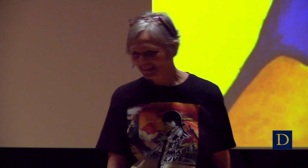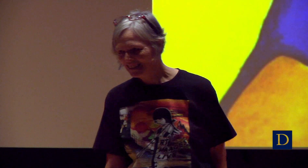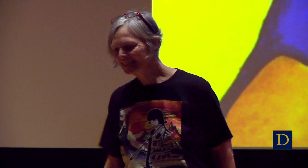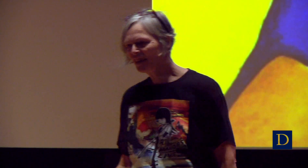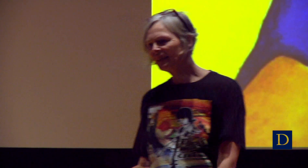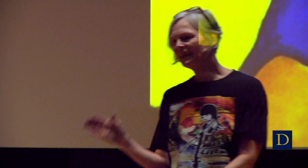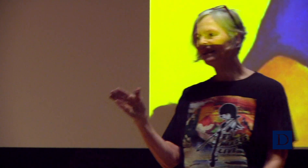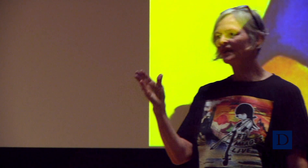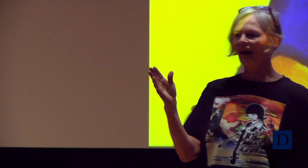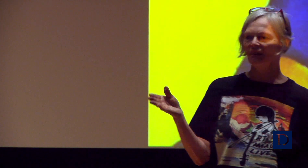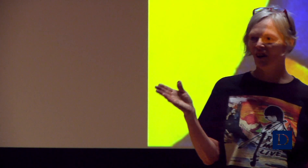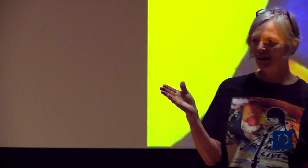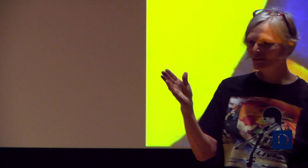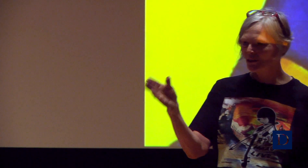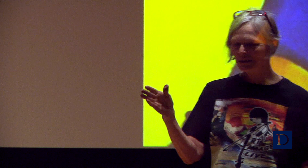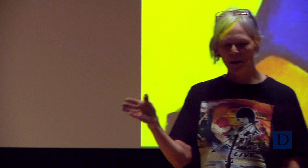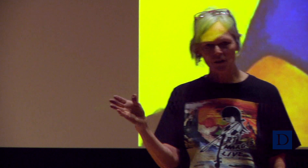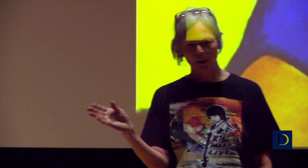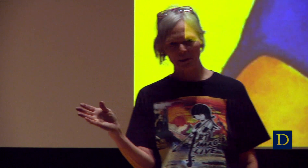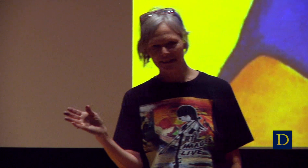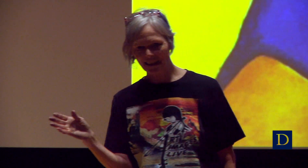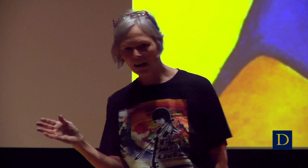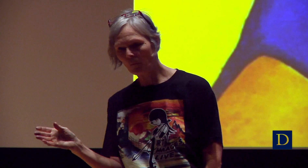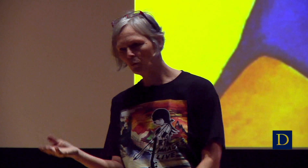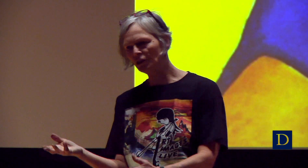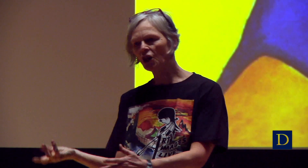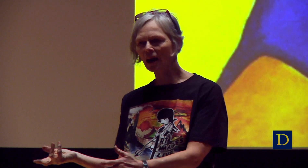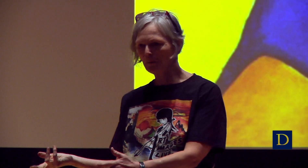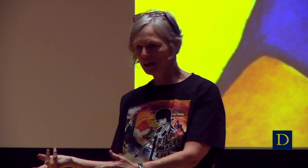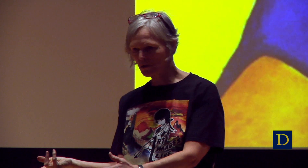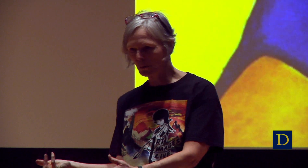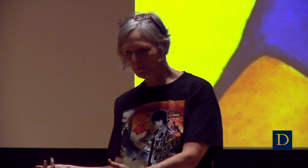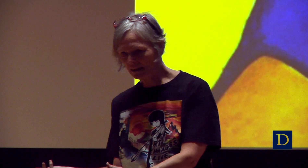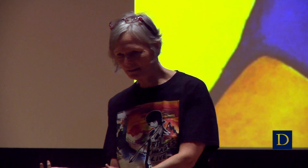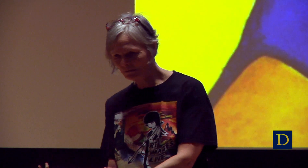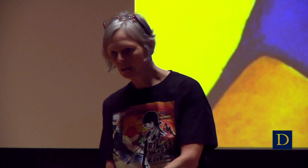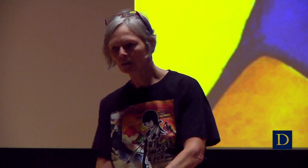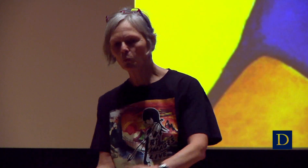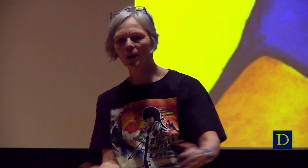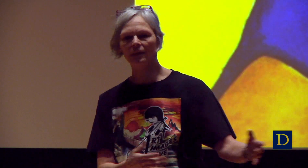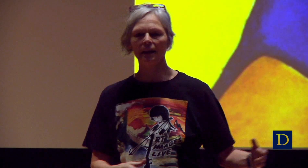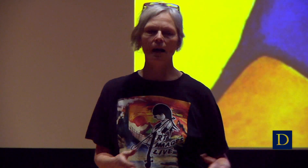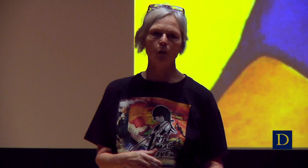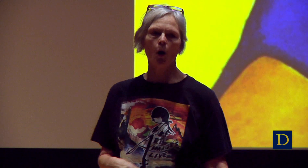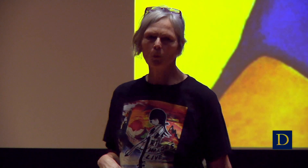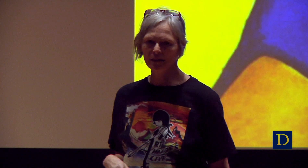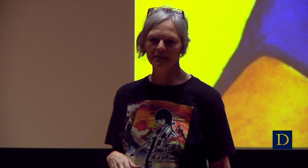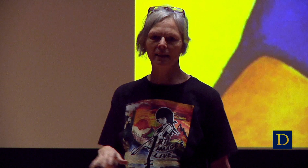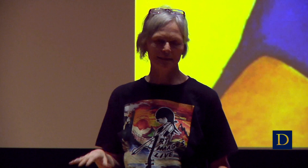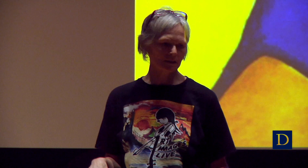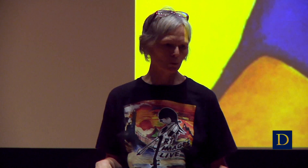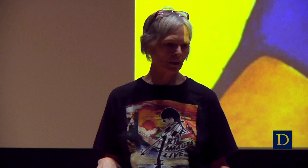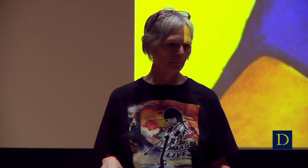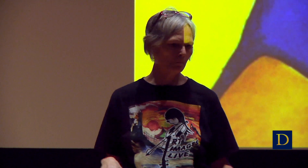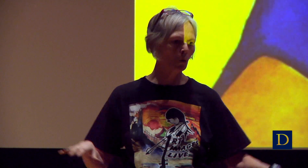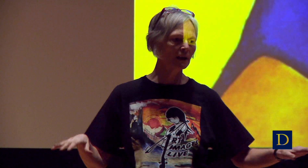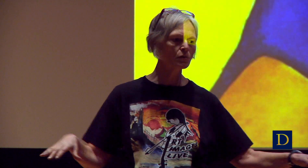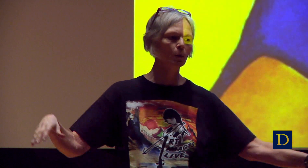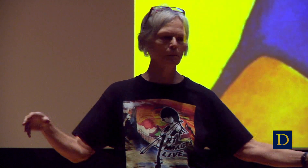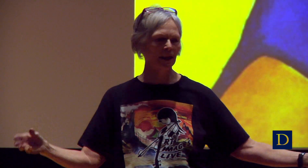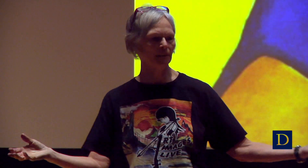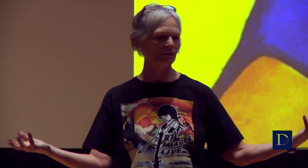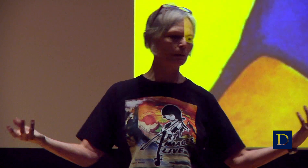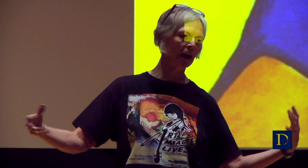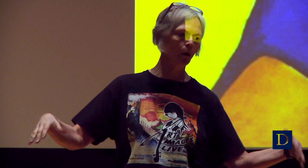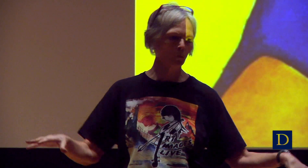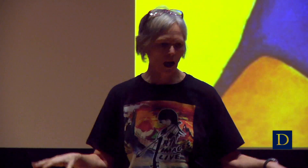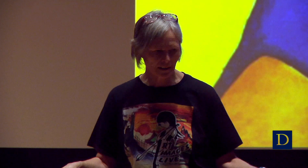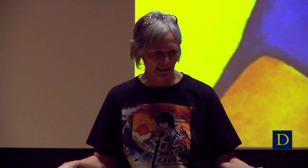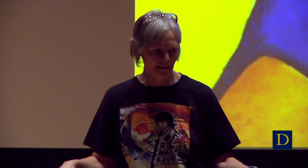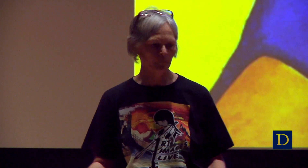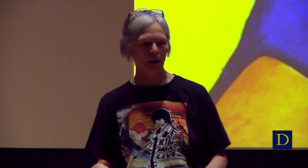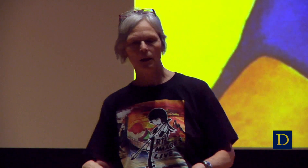This lady here and I, we’re in Special Olympics. When you talk about swimming, the one thing I’ve always done is swim. When I swim, I can feel my whole body.